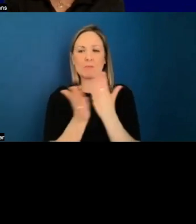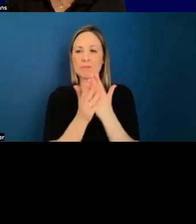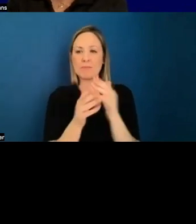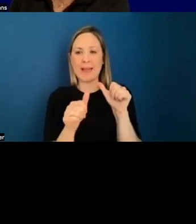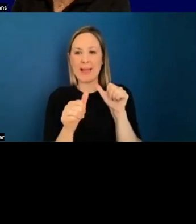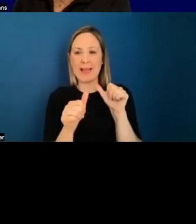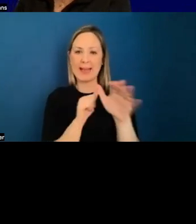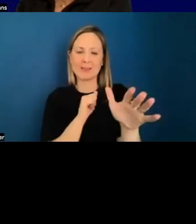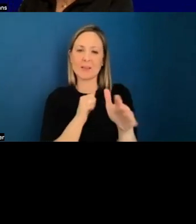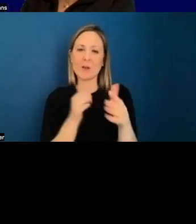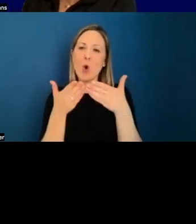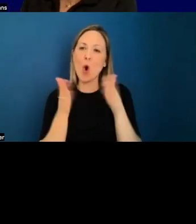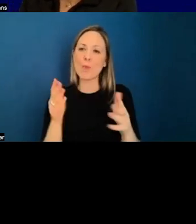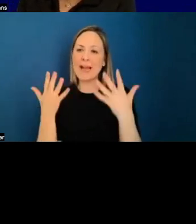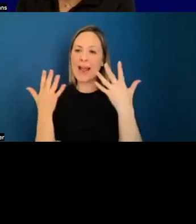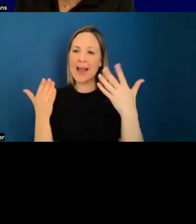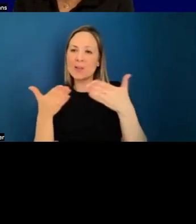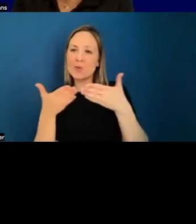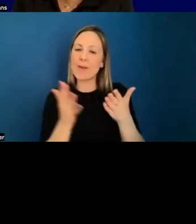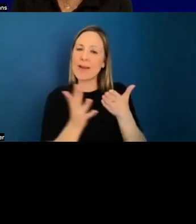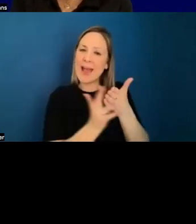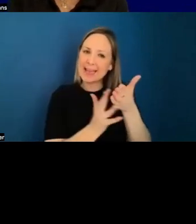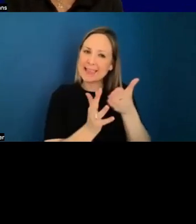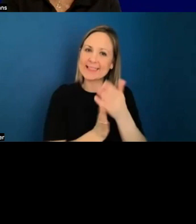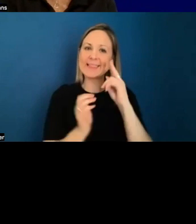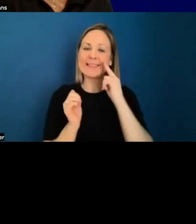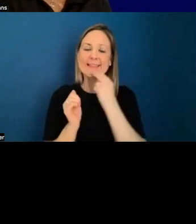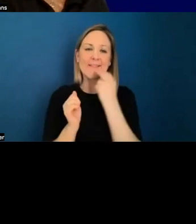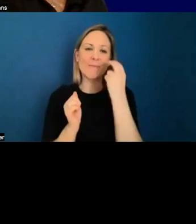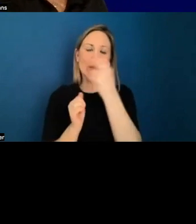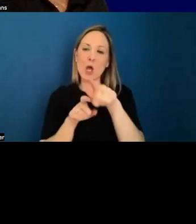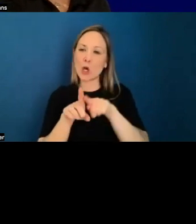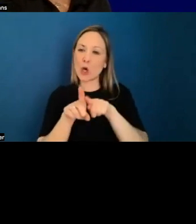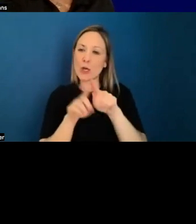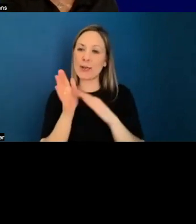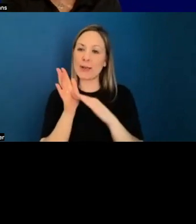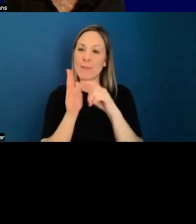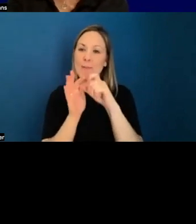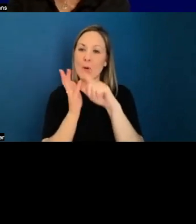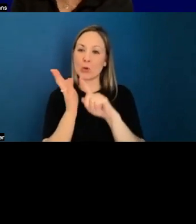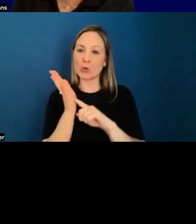Open access, Deafblind Intervenor Learning Modules produced by the National Centre of